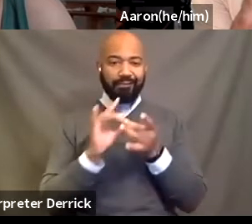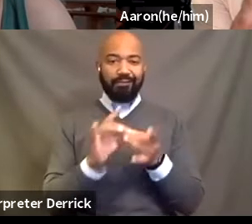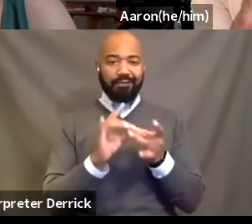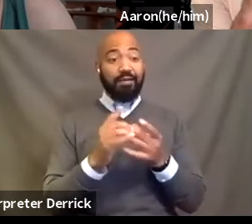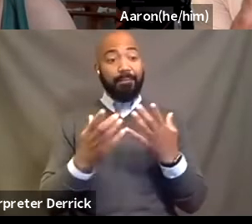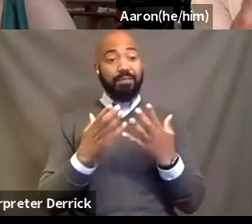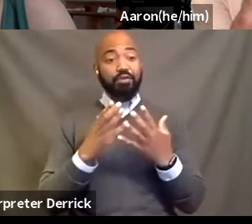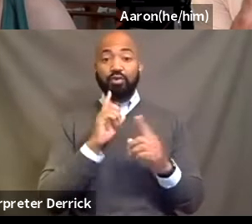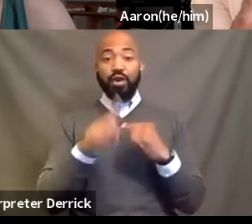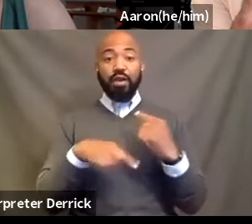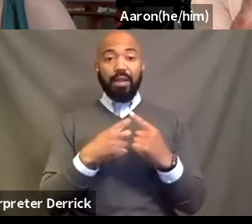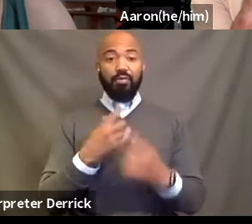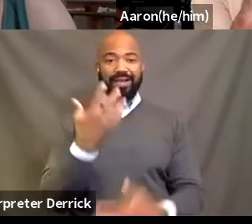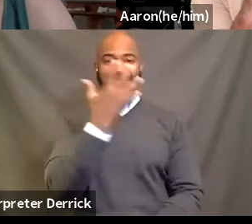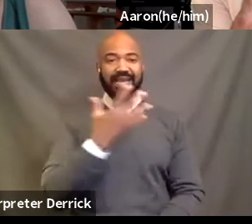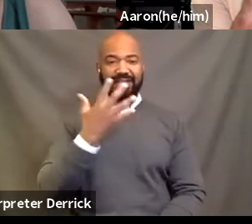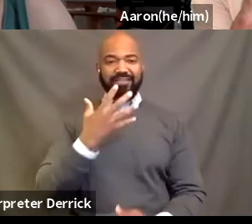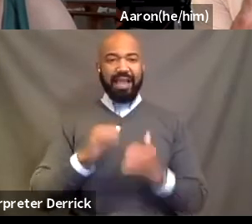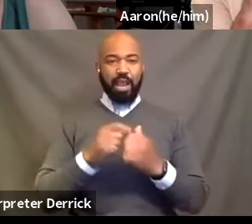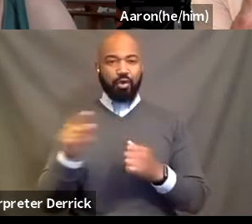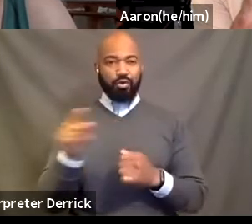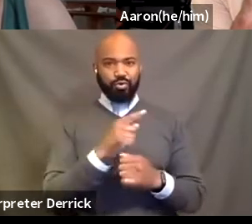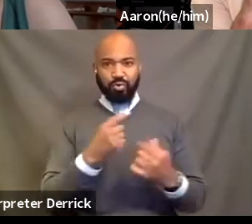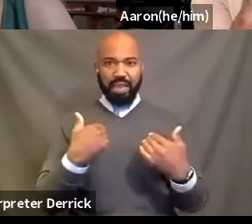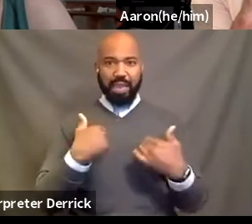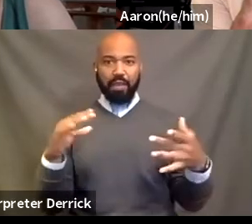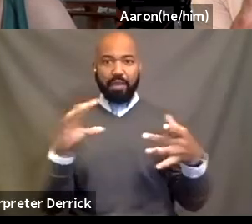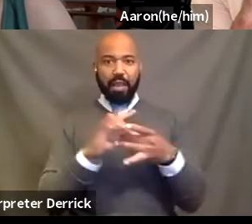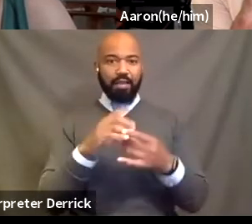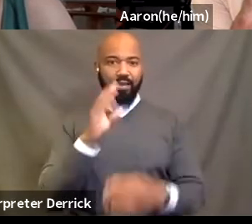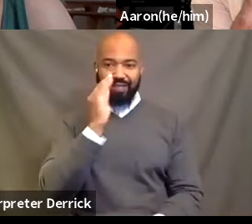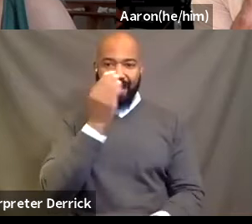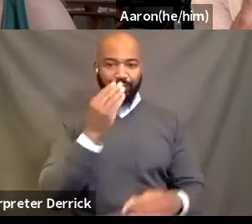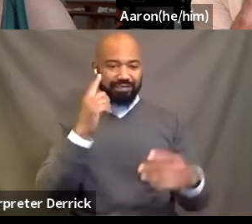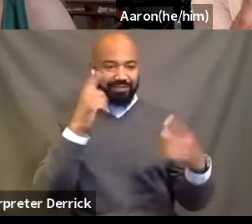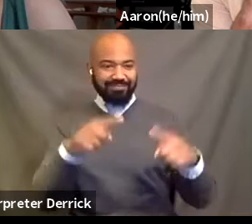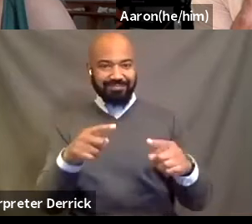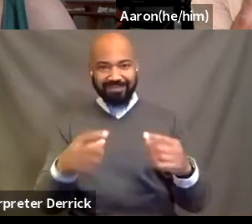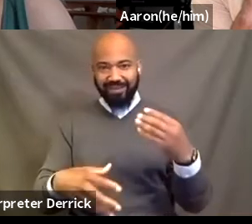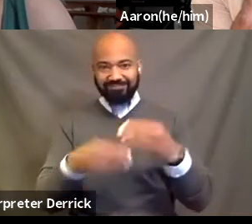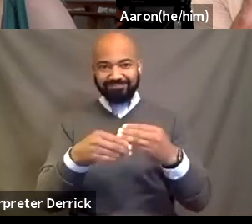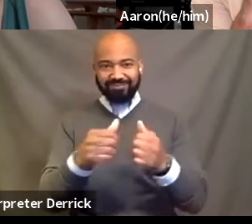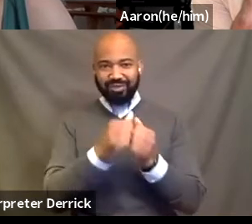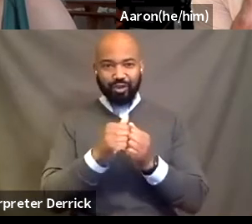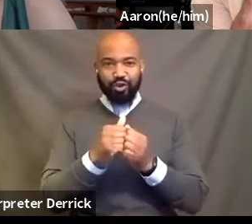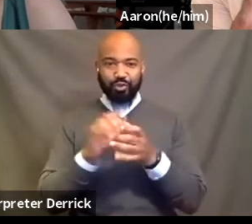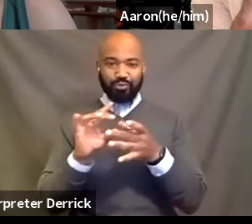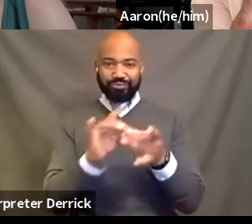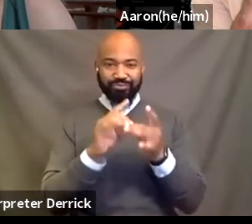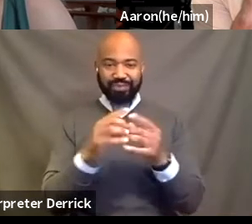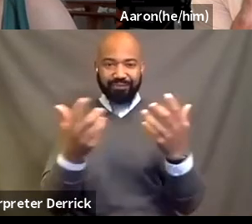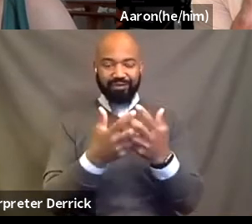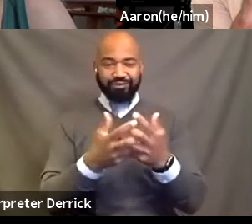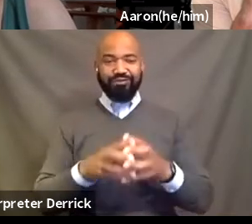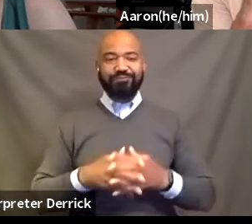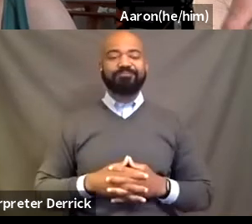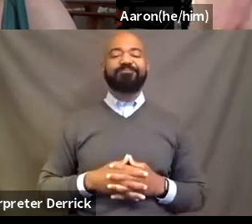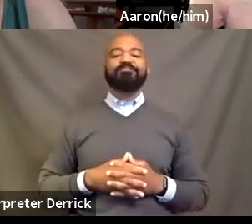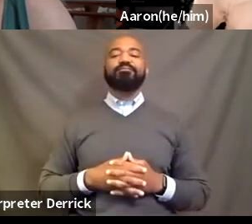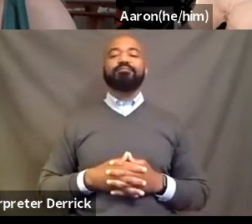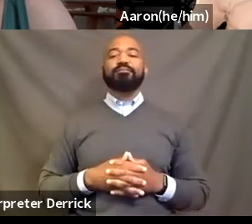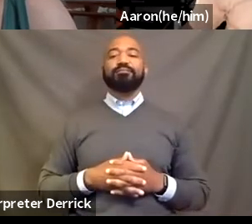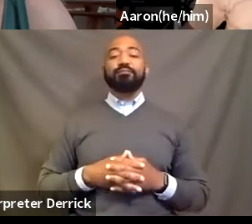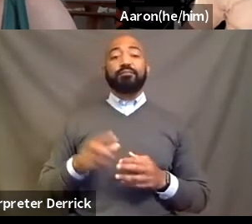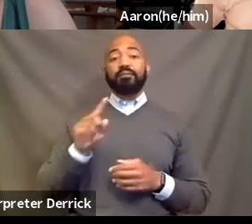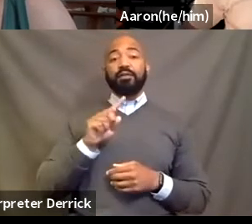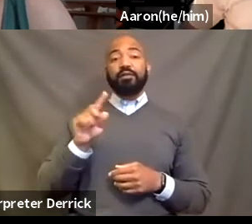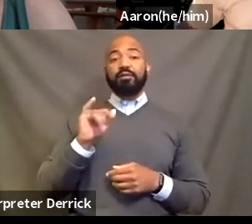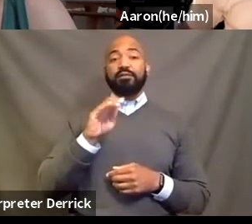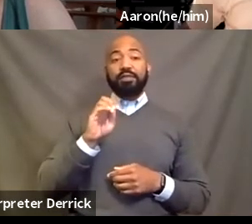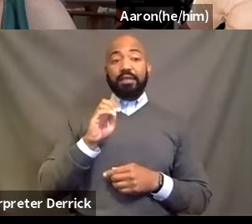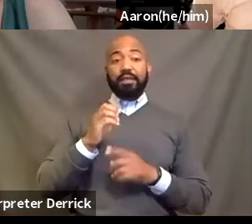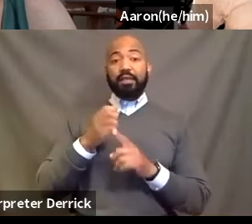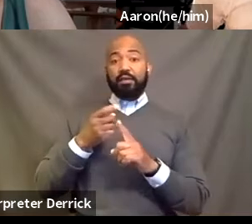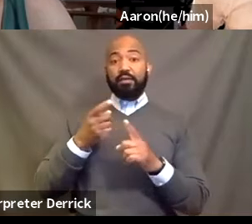Kirya Traber (she/her): rebel culture, I think, going back to probably the 80s is or where there's eons in the 70s and 60s tell me, you tell me, maybe, maybe some of us on this call know, maybe some people in the chat now.